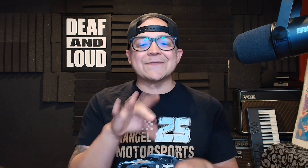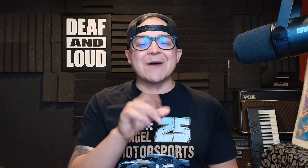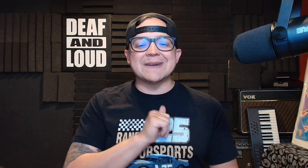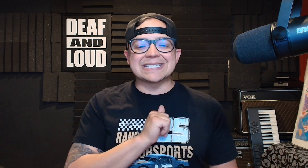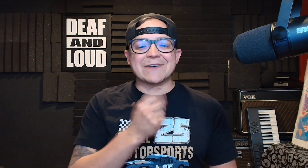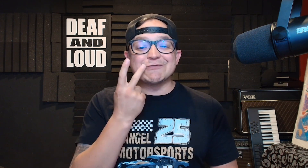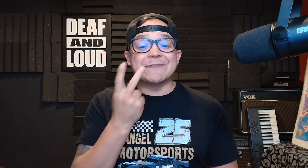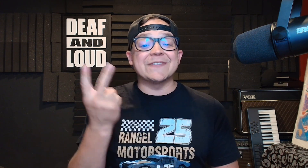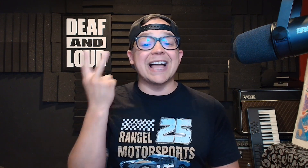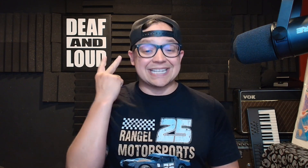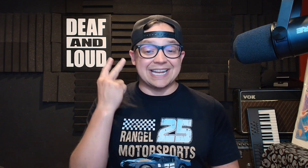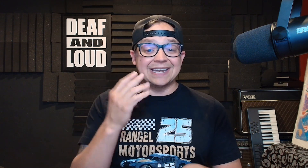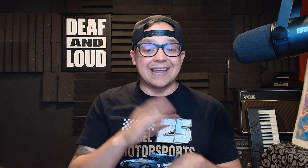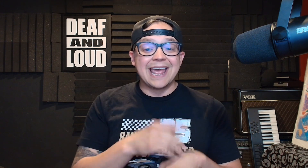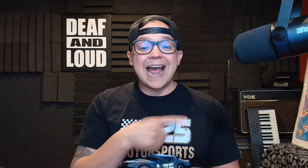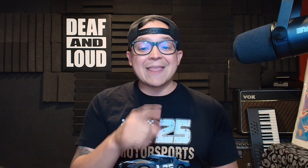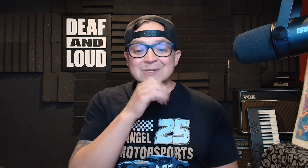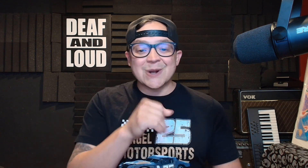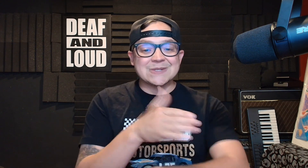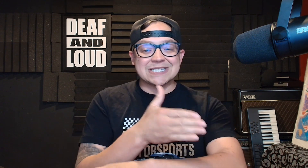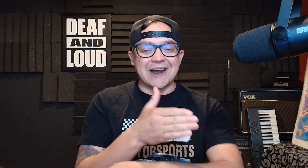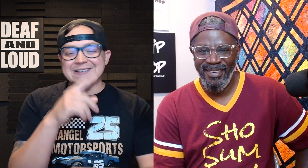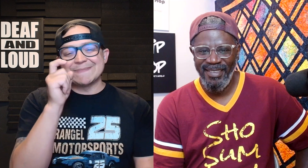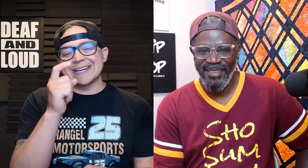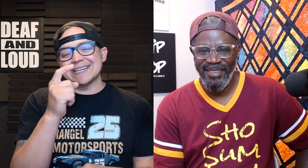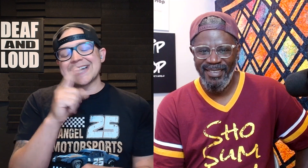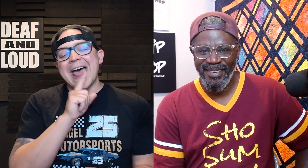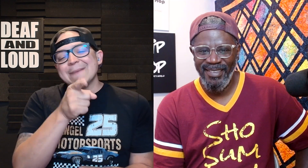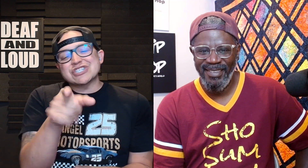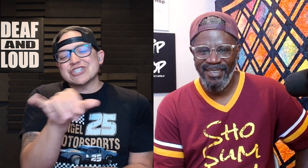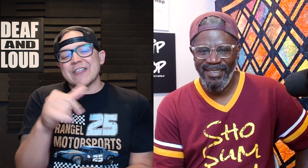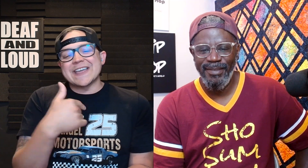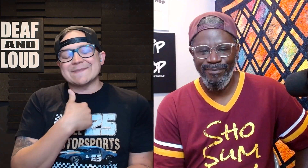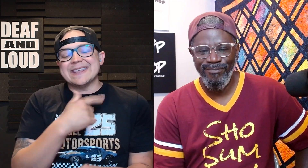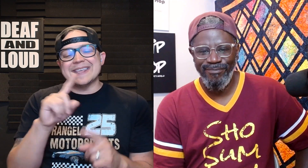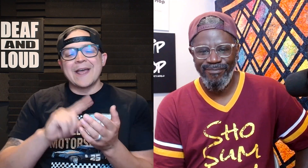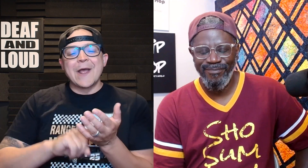found myself reflecting on those old songs. Because I'm sure you're like me.